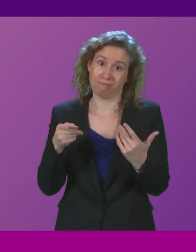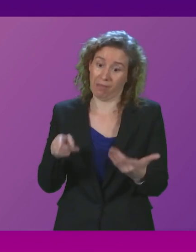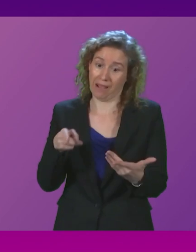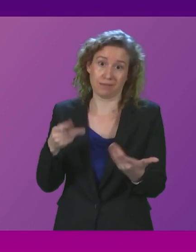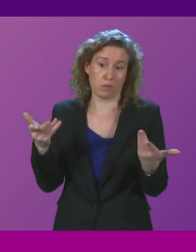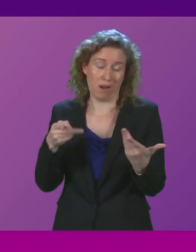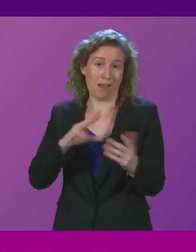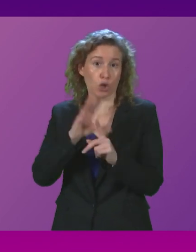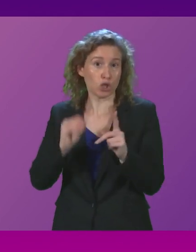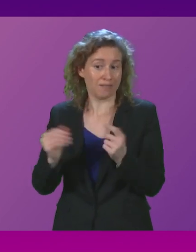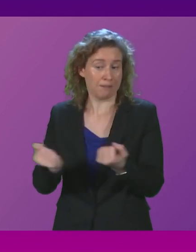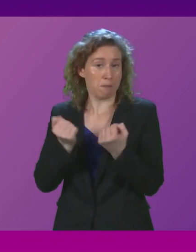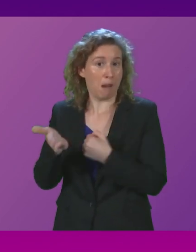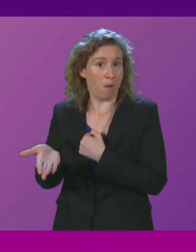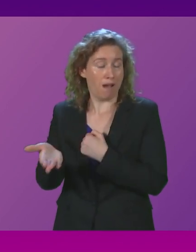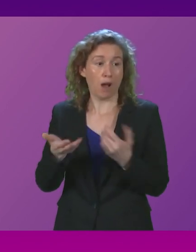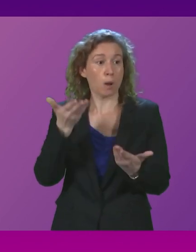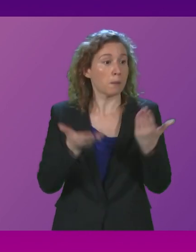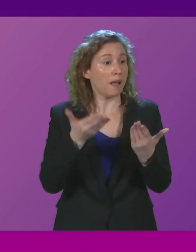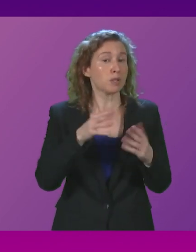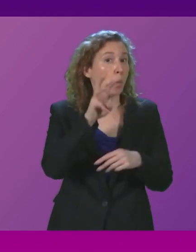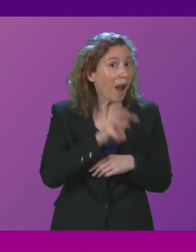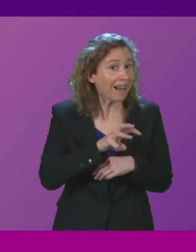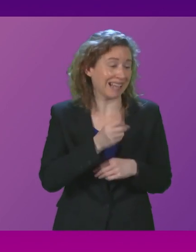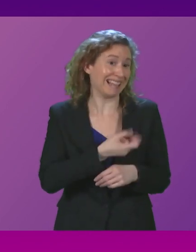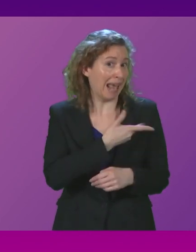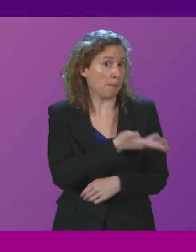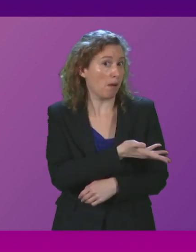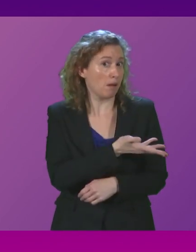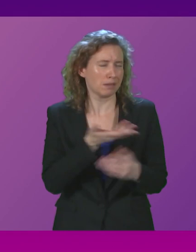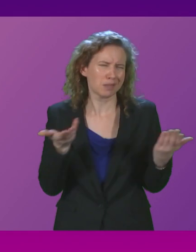power, and better than its counterpart in Wales, where Labour is in government.